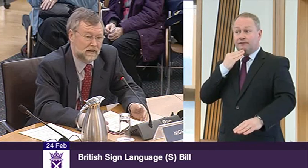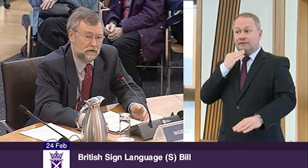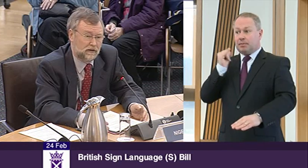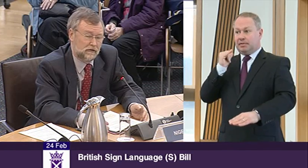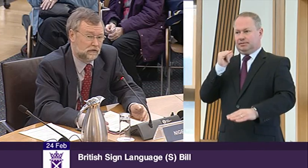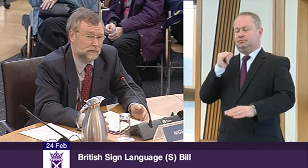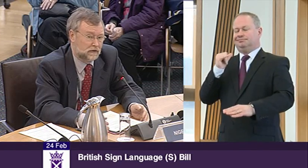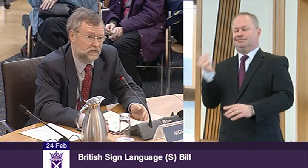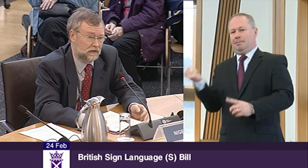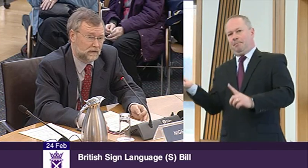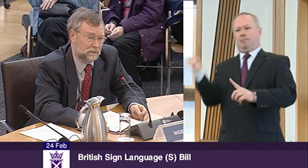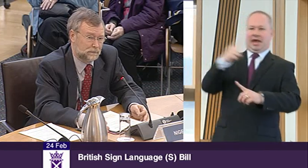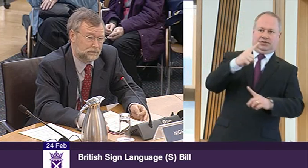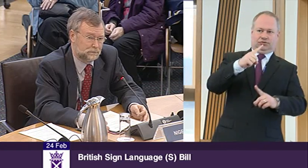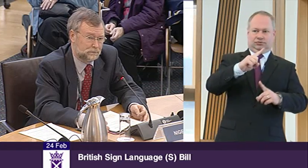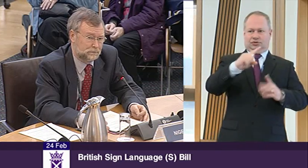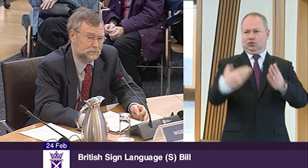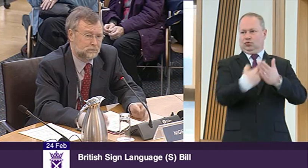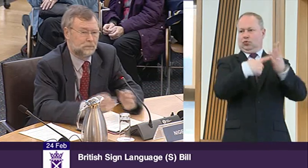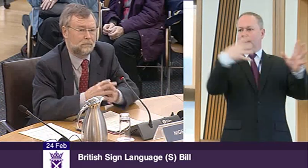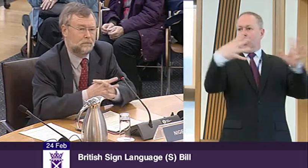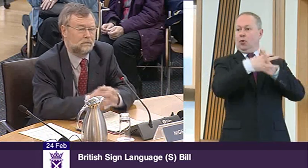sufficient, primary legislation should perhaps be considered.